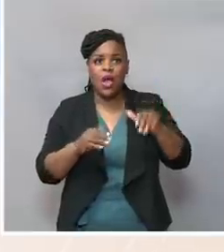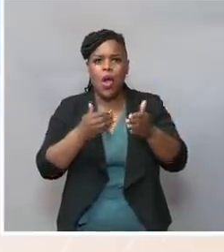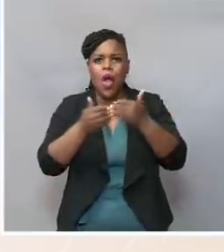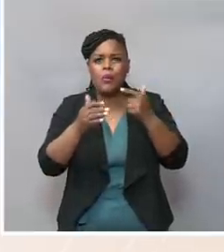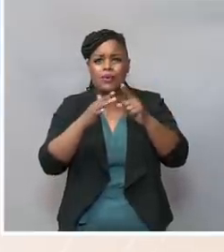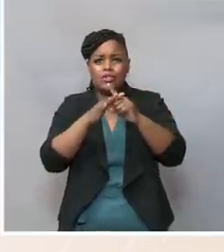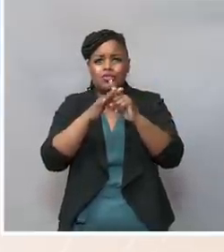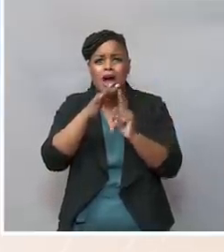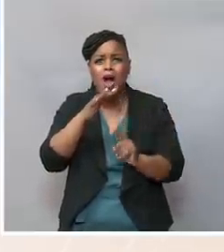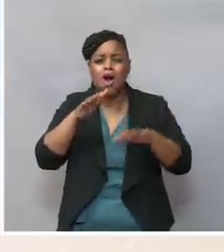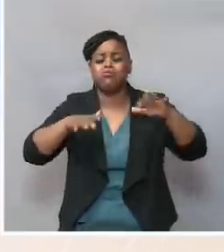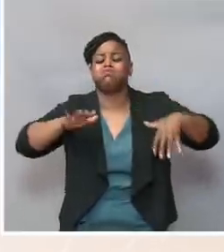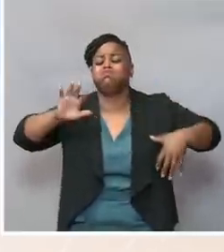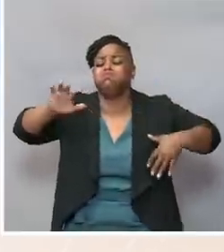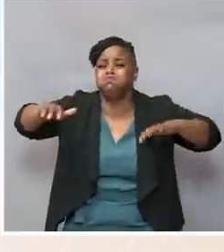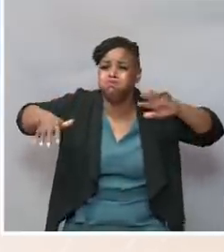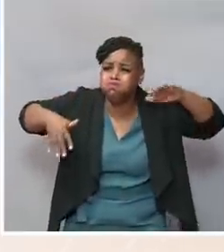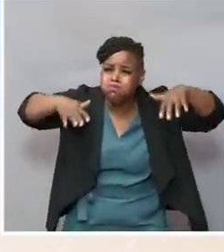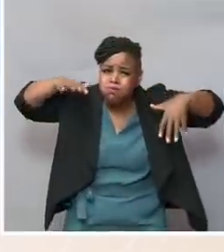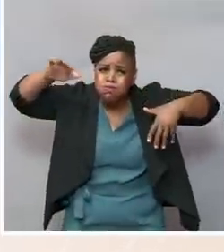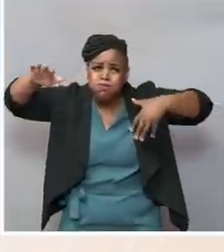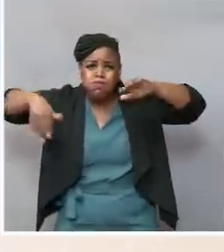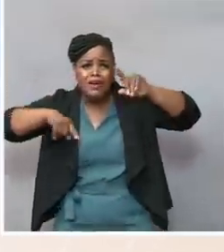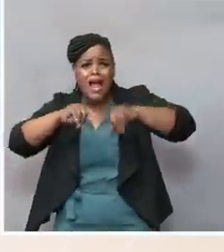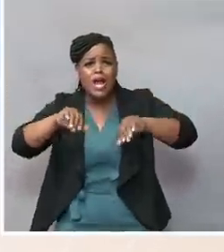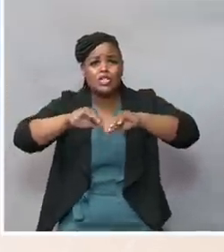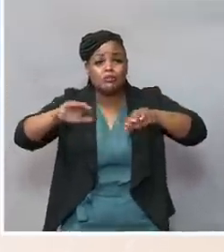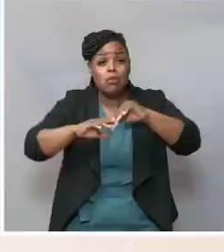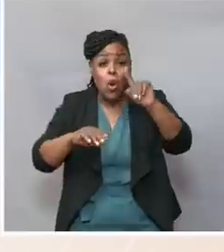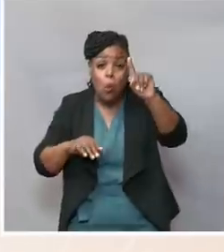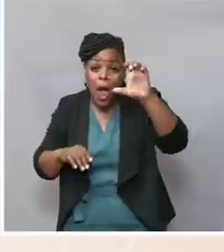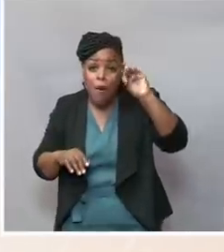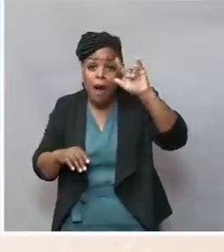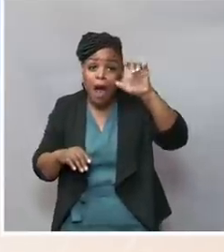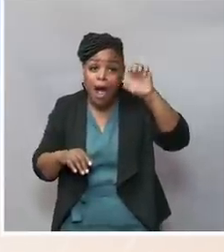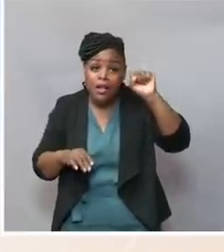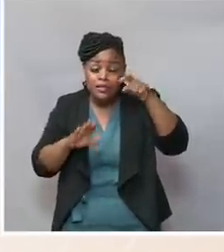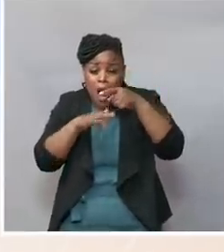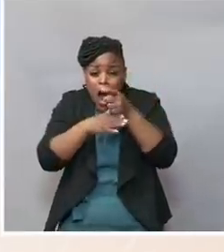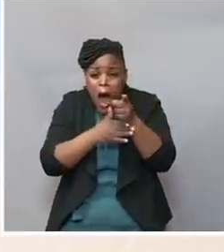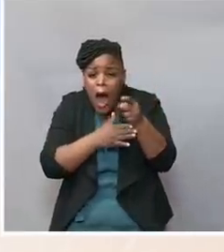Covering about 100 miles in the course of three weeks,